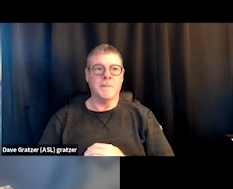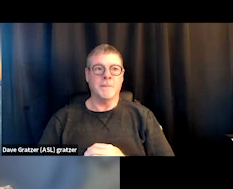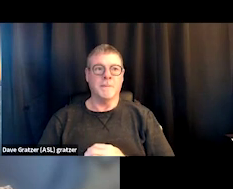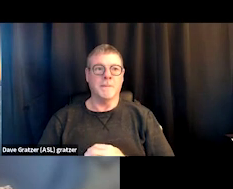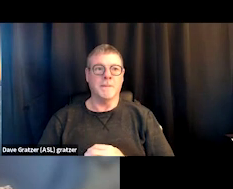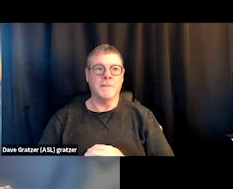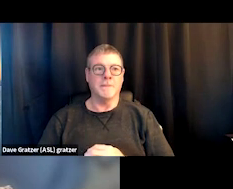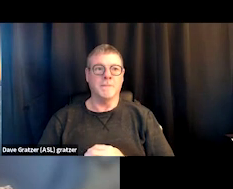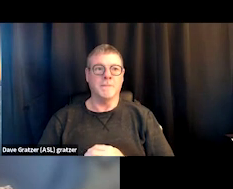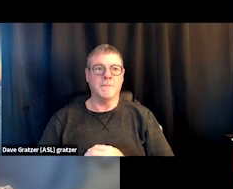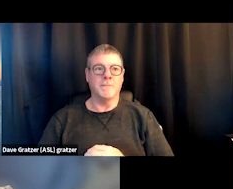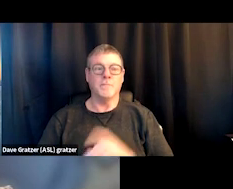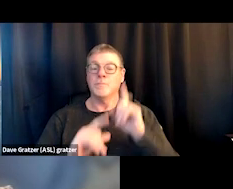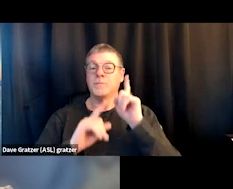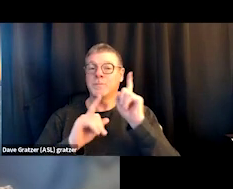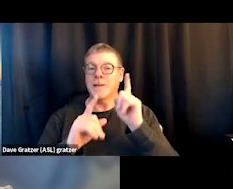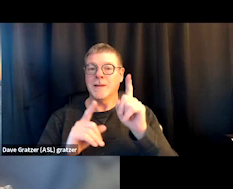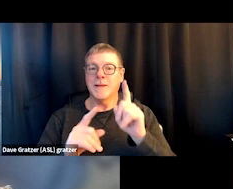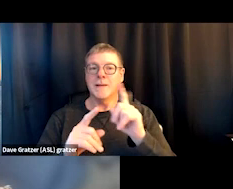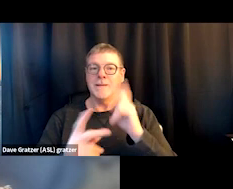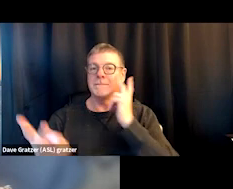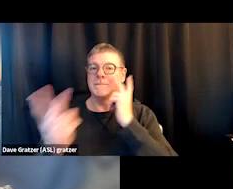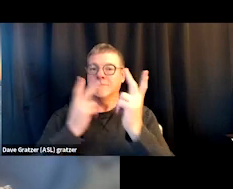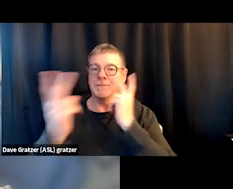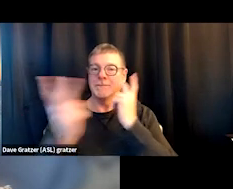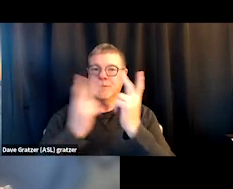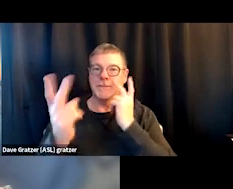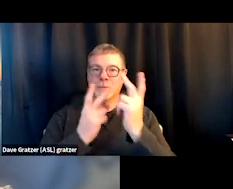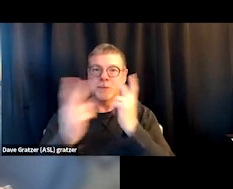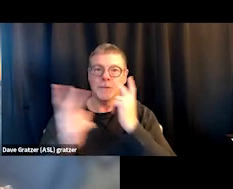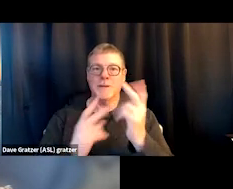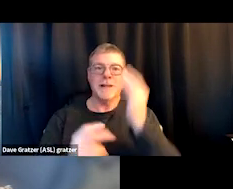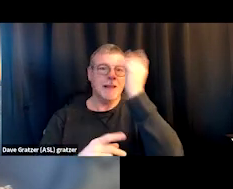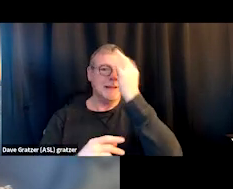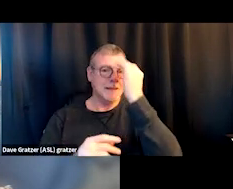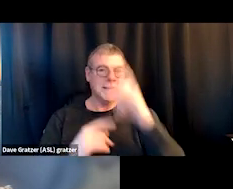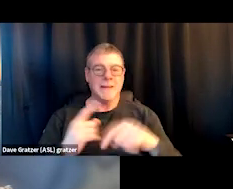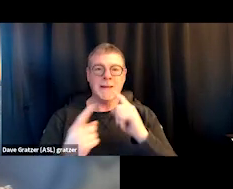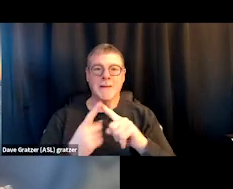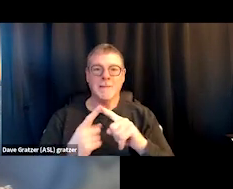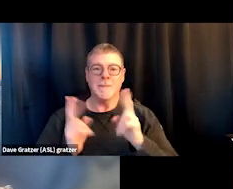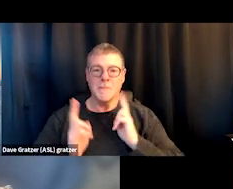So here, you know, we have this kind of visual, again, thinking about human beings